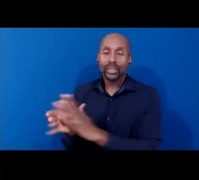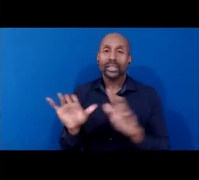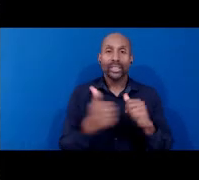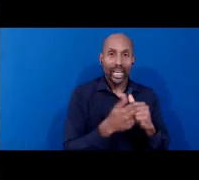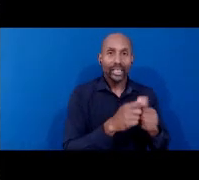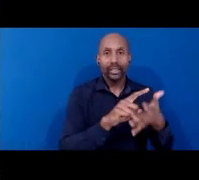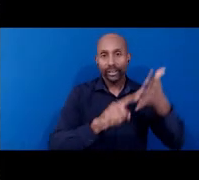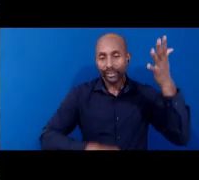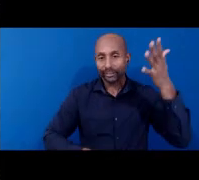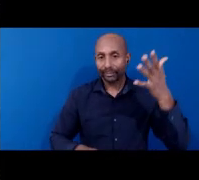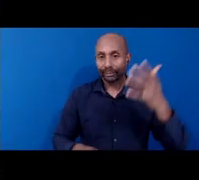Next slide.